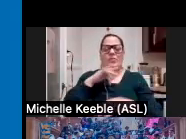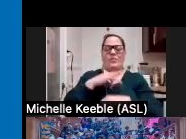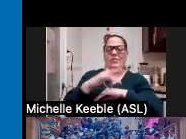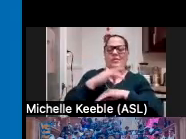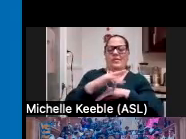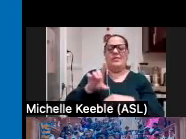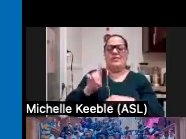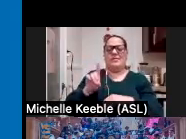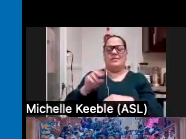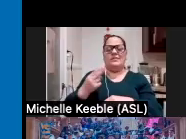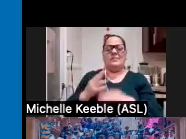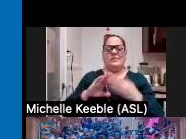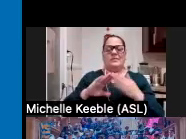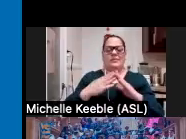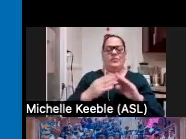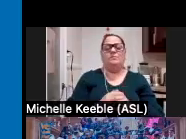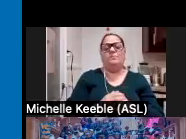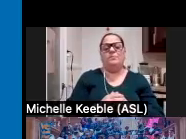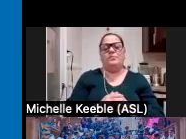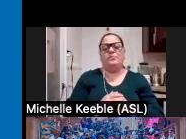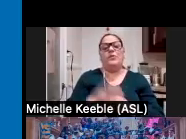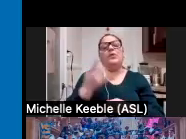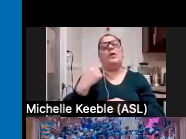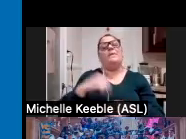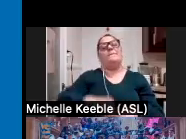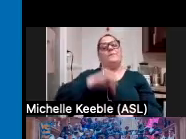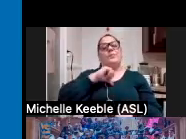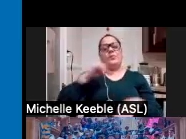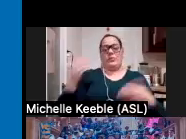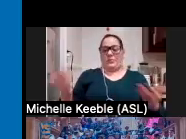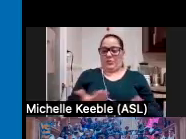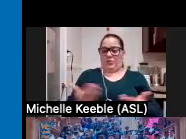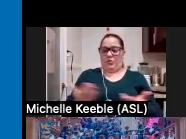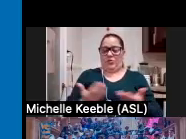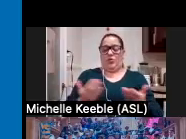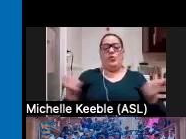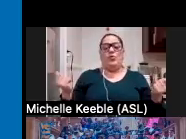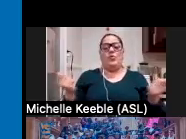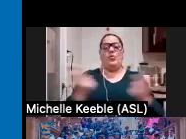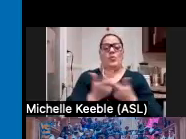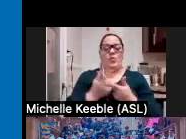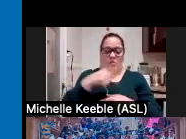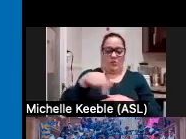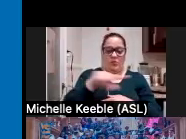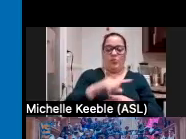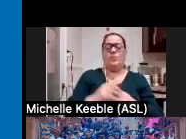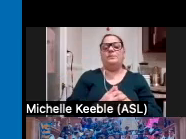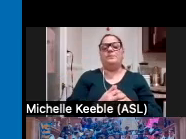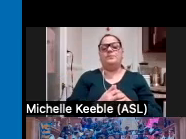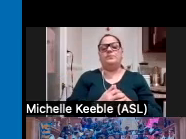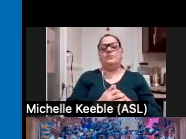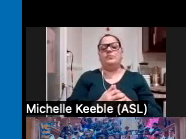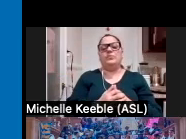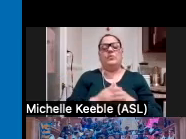community. So, I'm I'm proud to be here tonight with all of you. Um, I'm the director, excuse me,